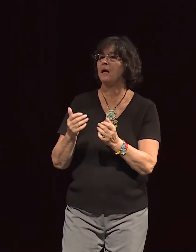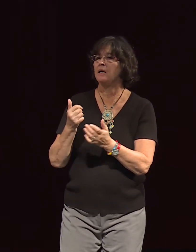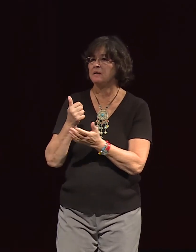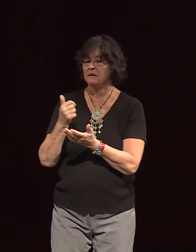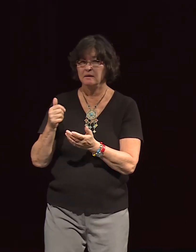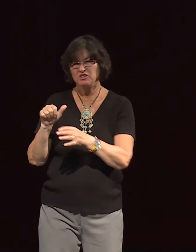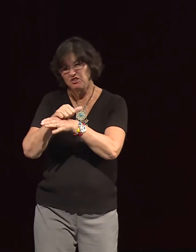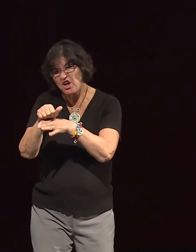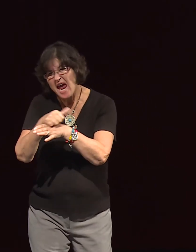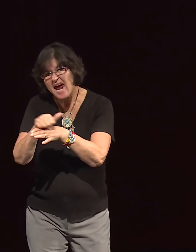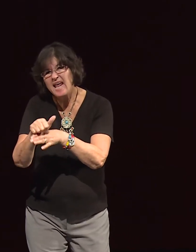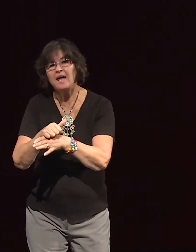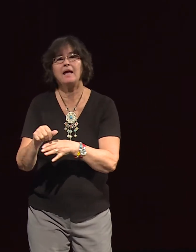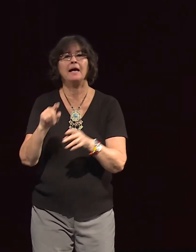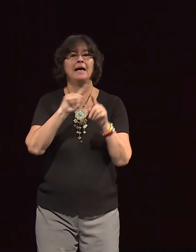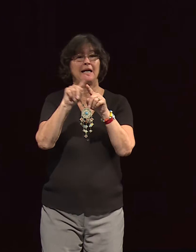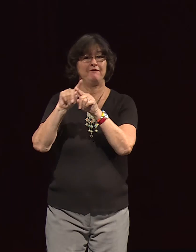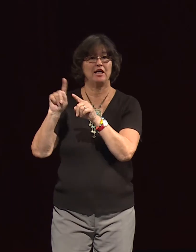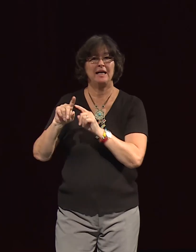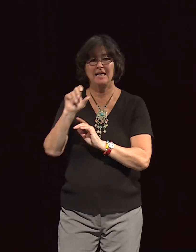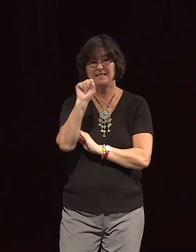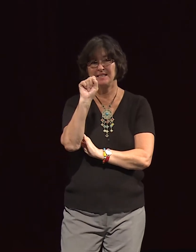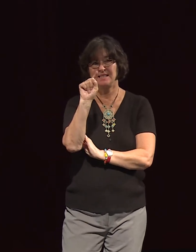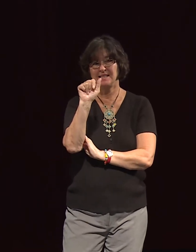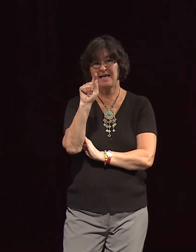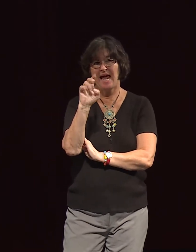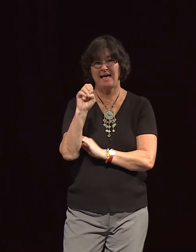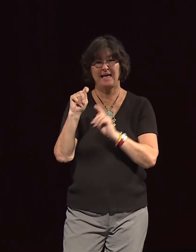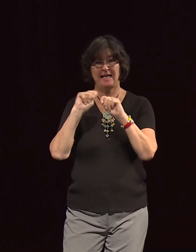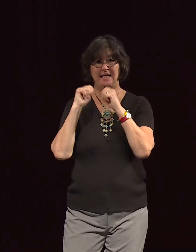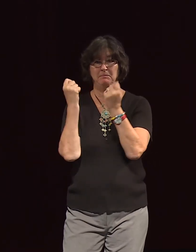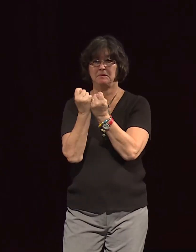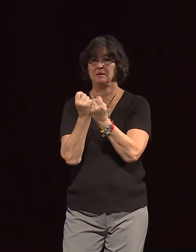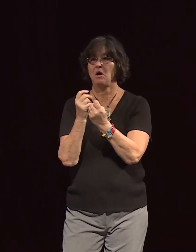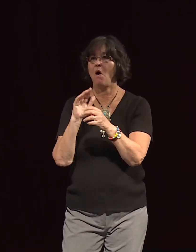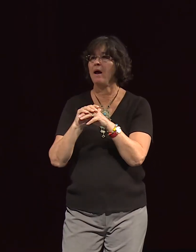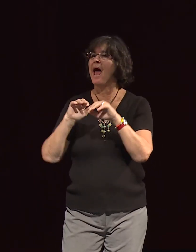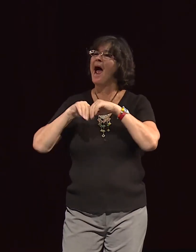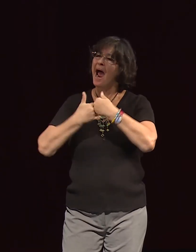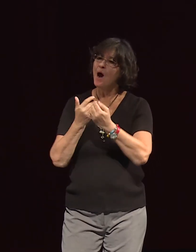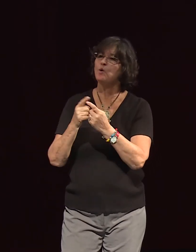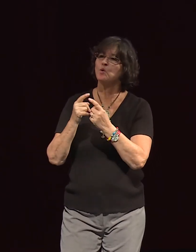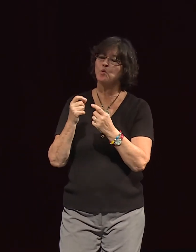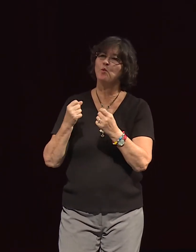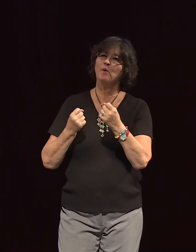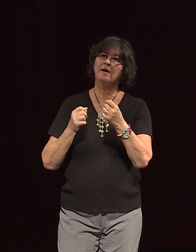by training state agencies on...